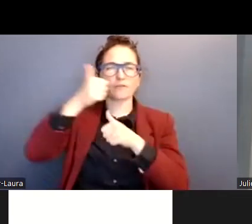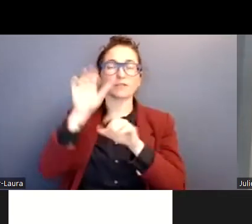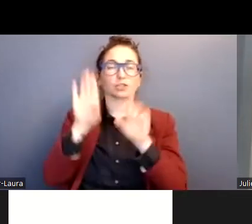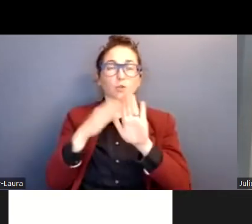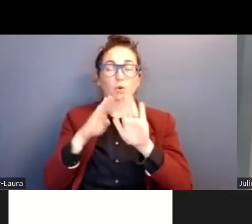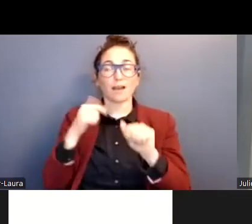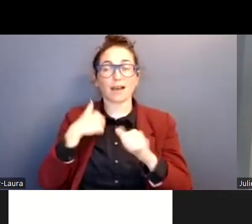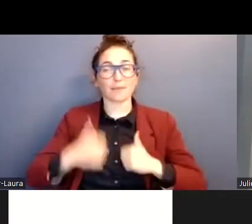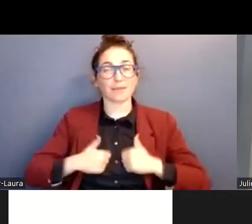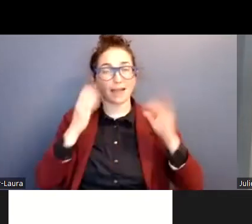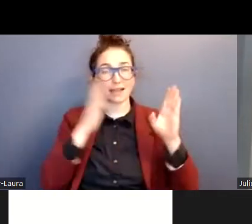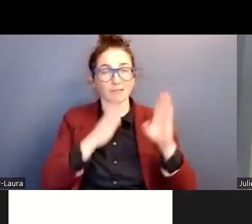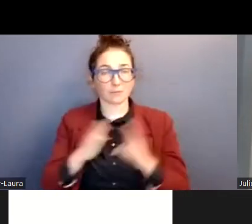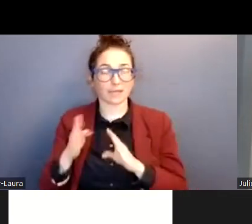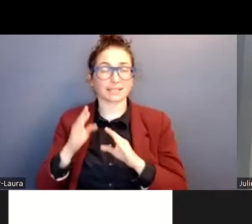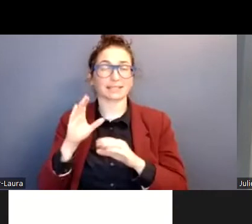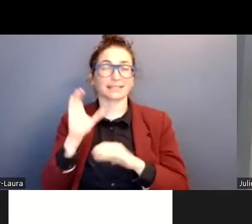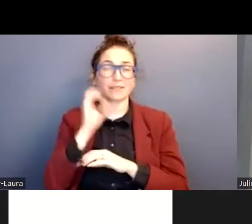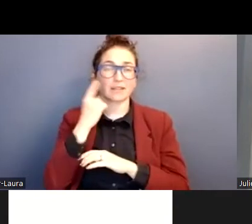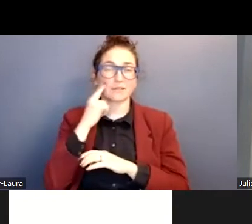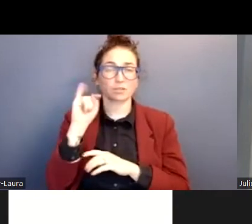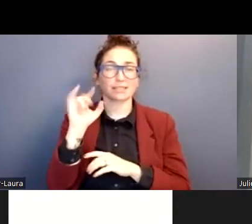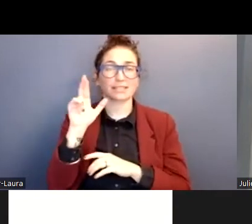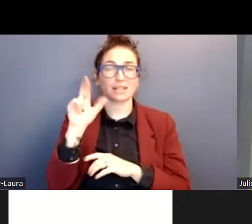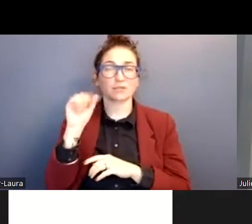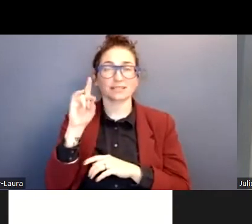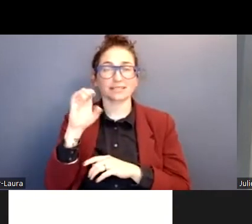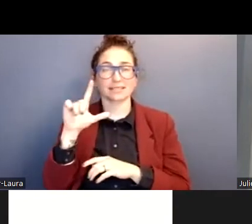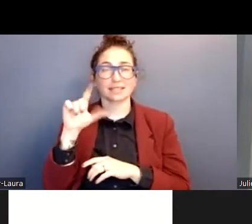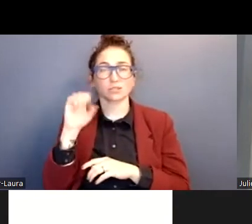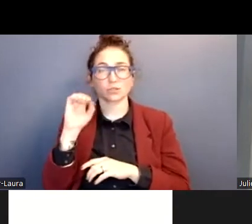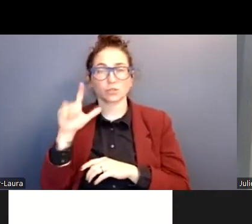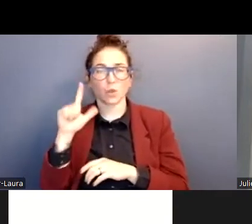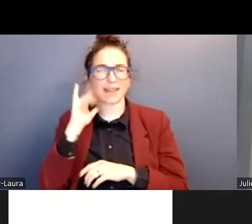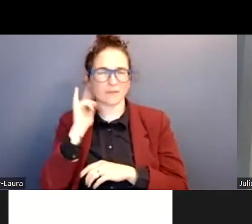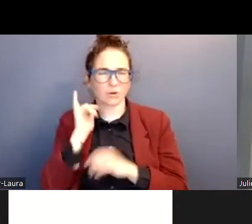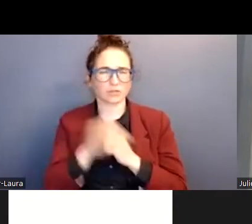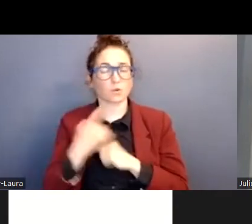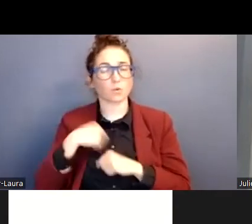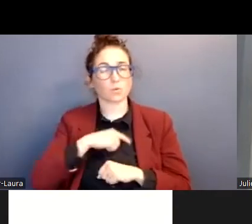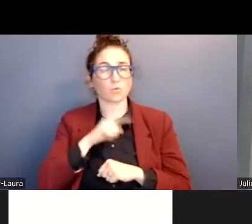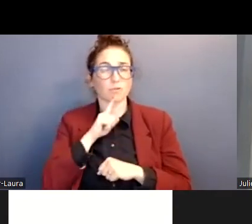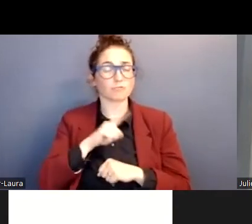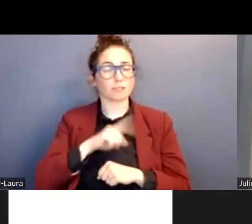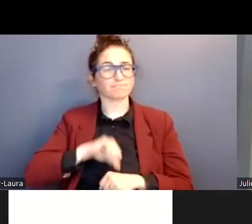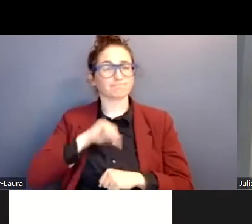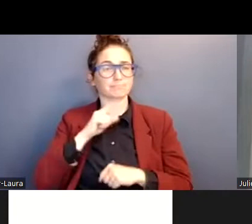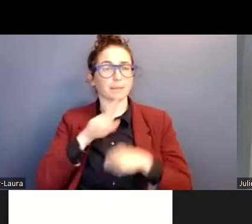Tierra Del Sol in Southern California. We pride ourselves on being champions of inclusion and value for all individuals